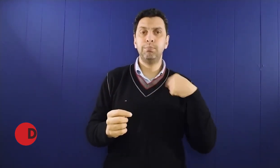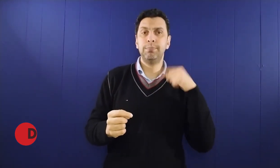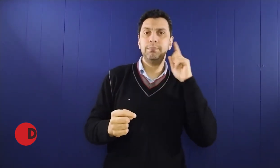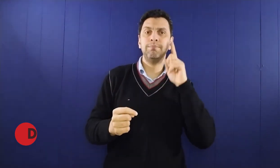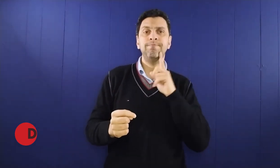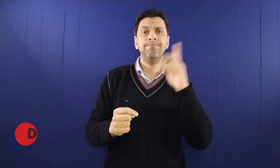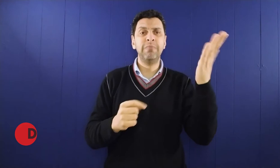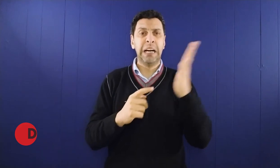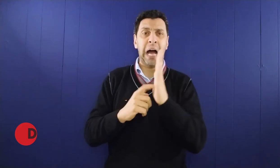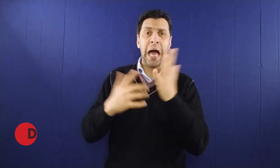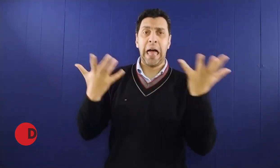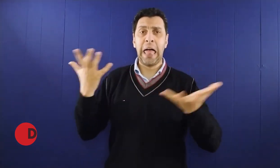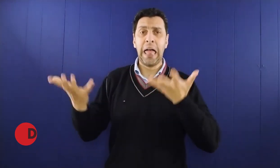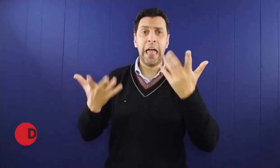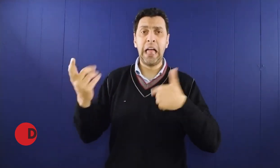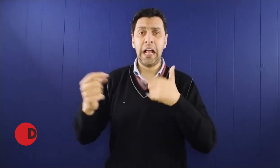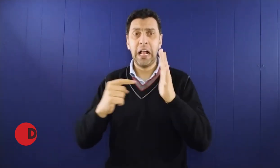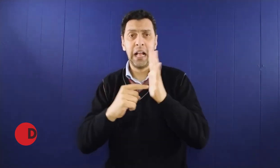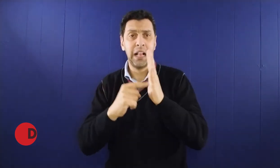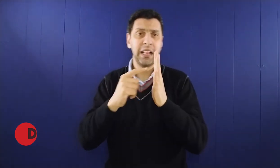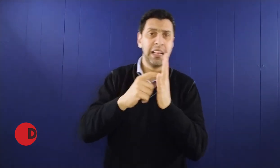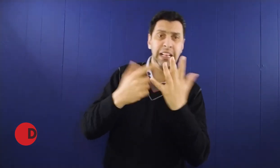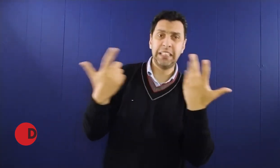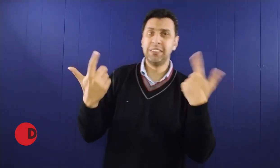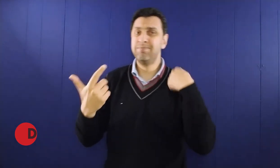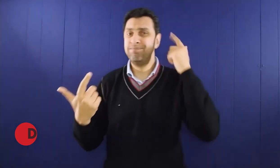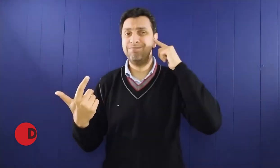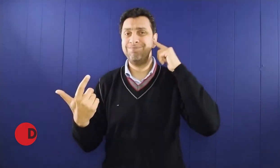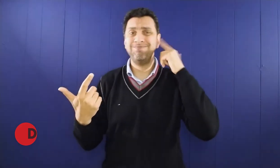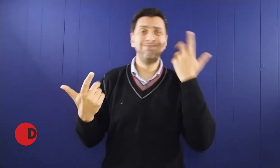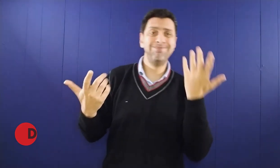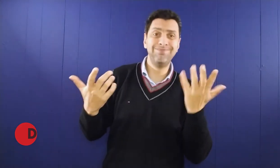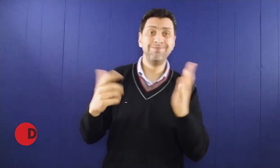They could pretend by gesturing and showing the Visor card